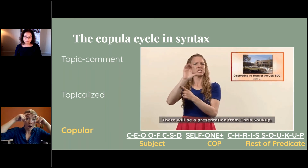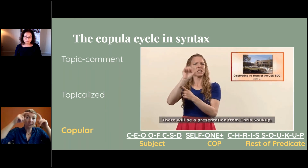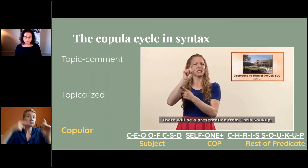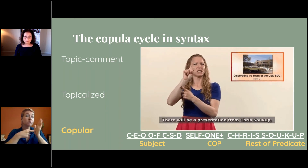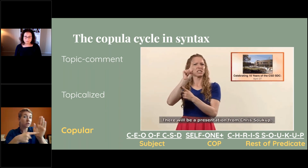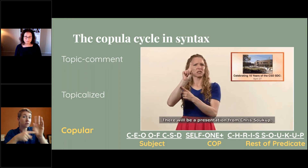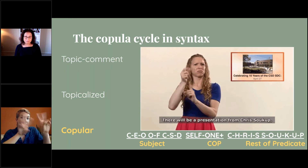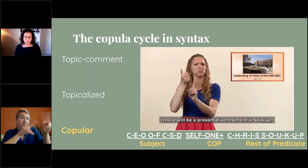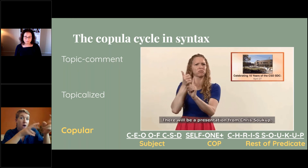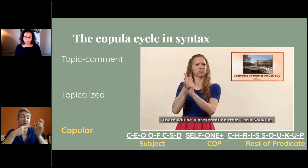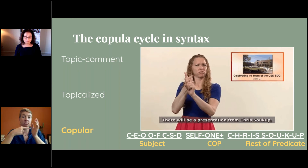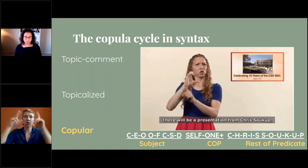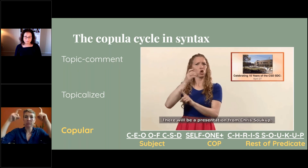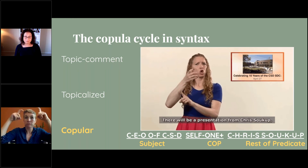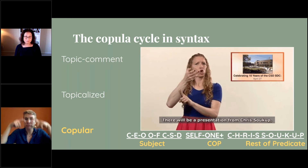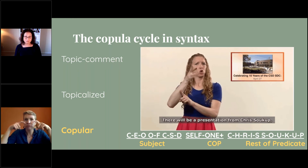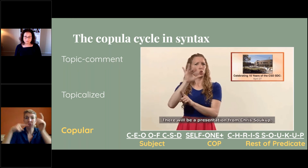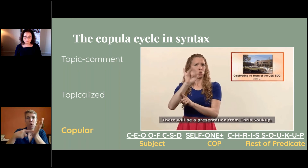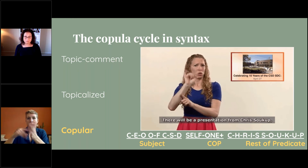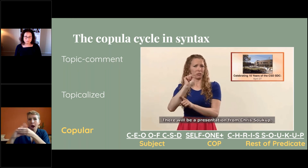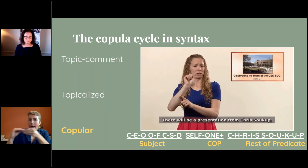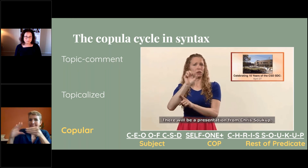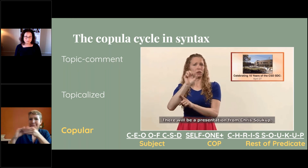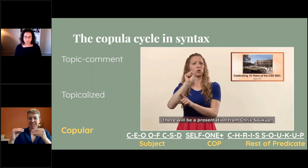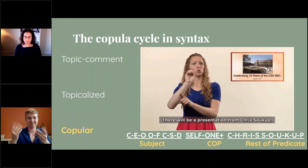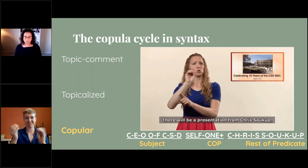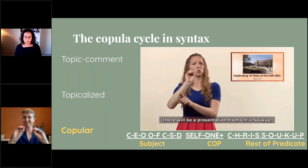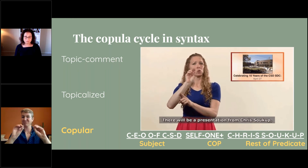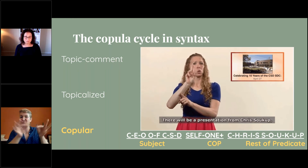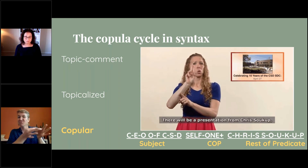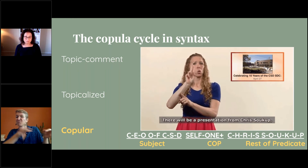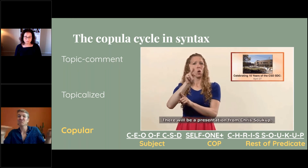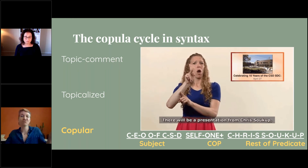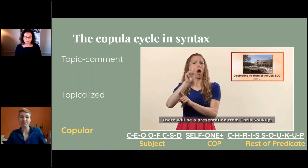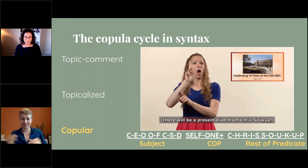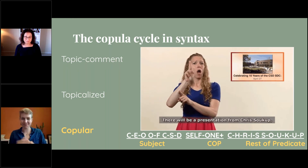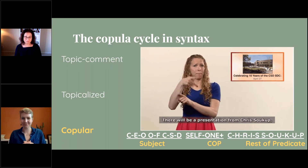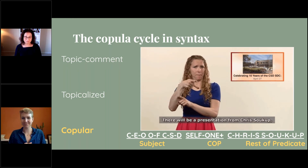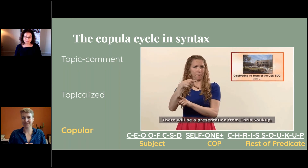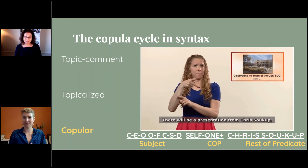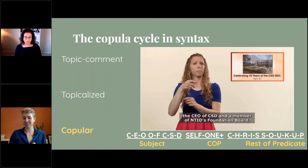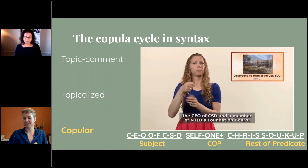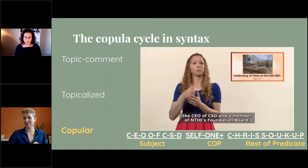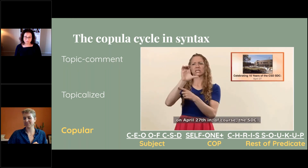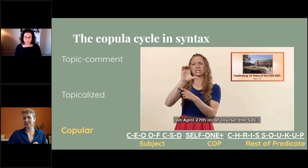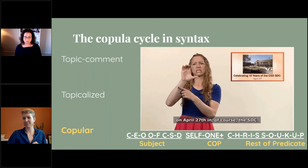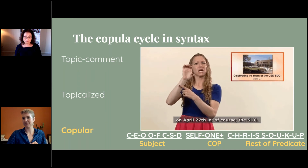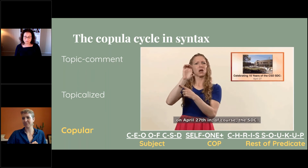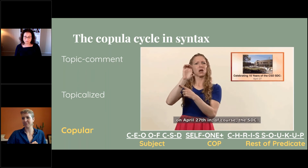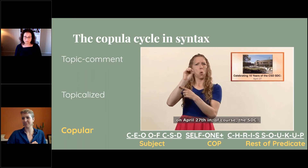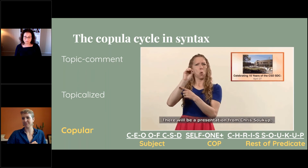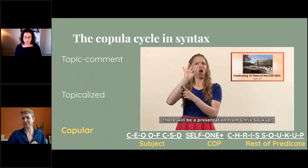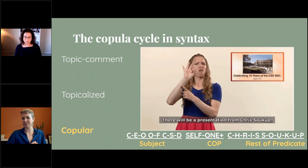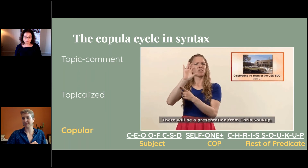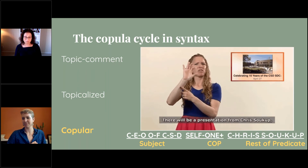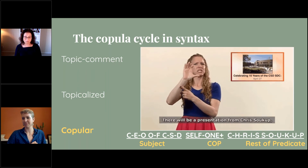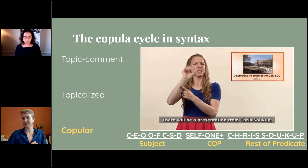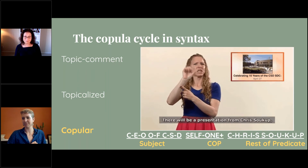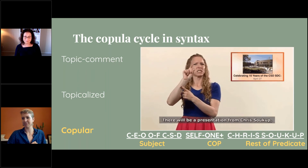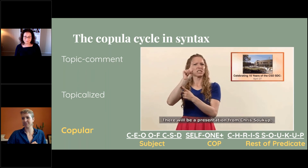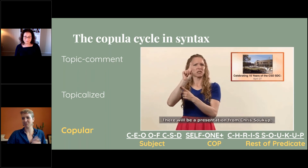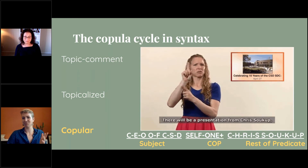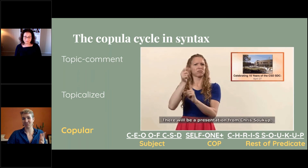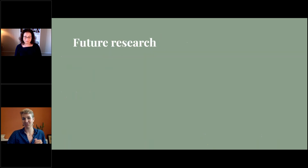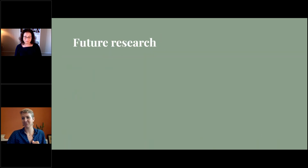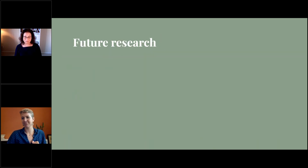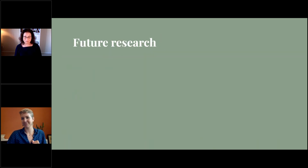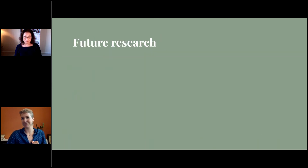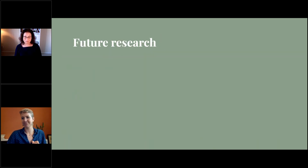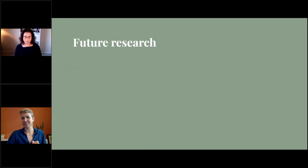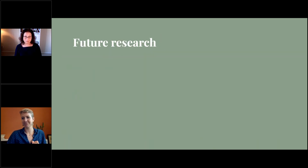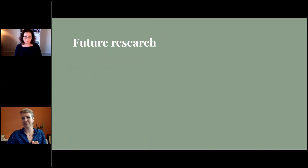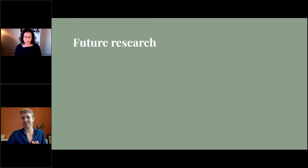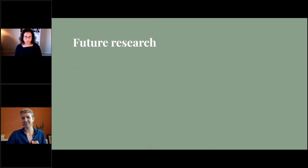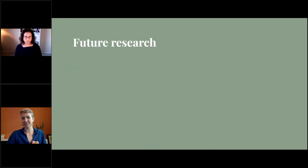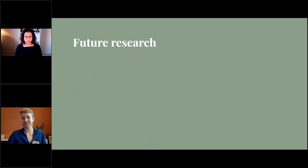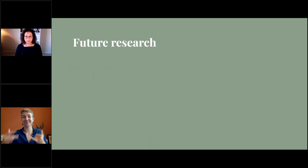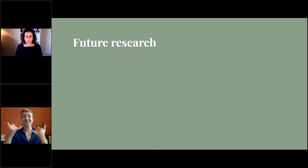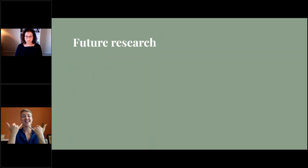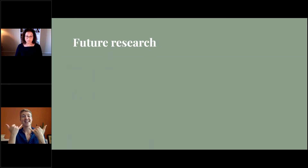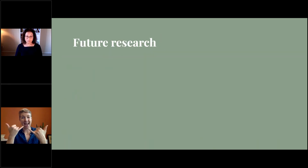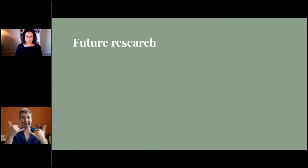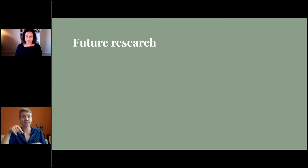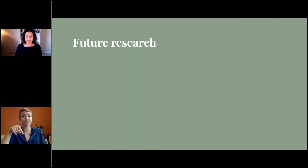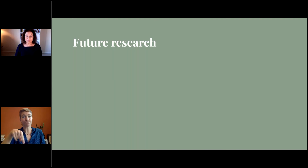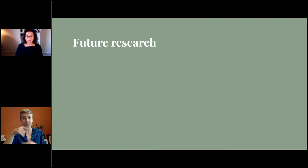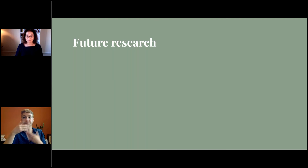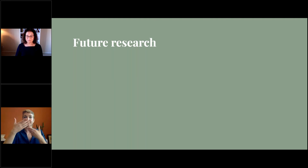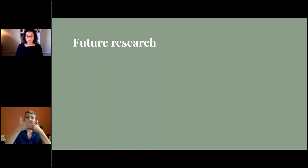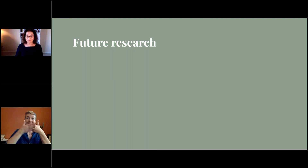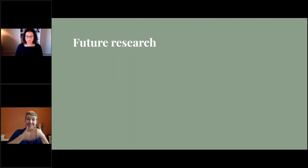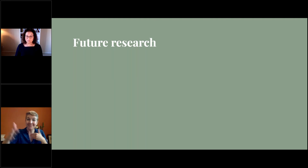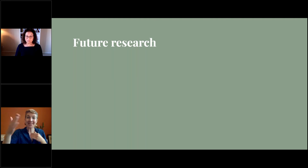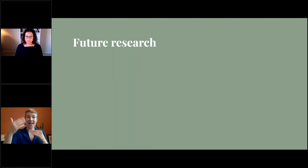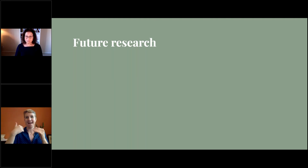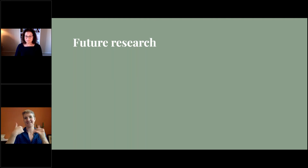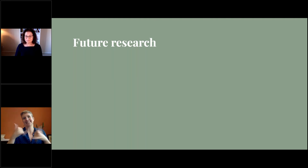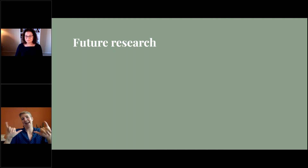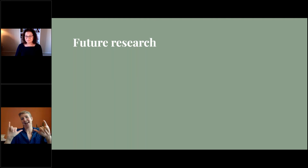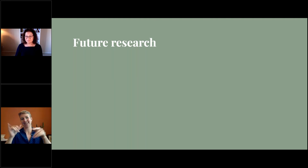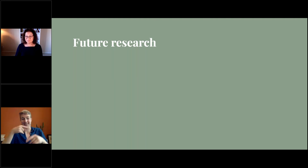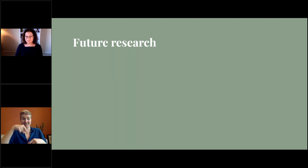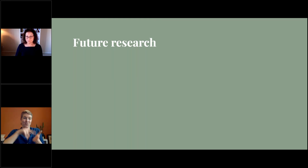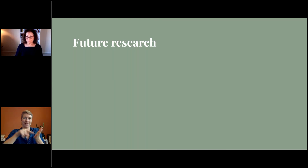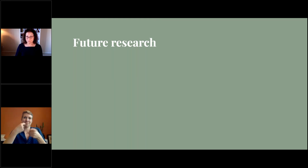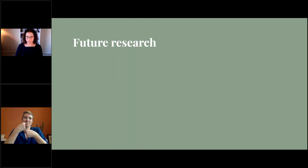you didn’t see any eyebrow raise from the signer. We didn’t see any topicalization. It was just one sentence without any of those markers.